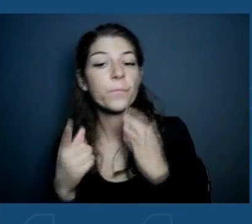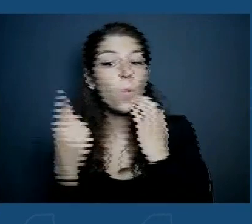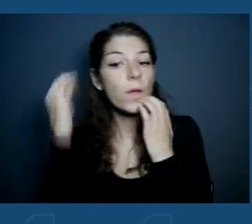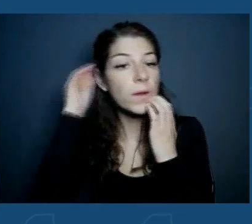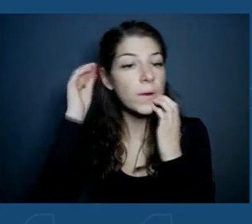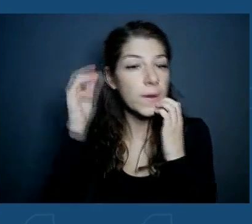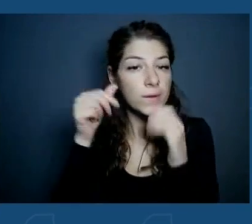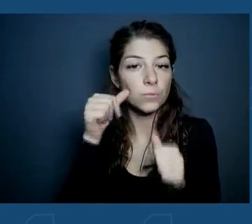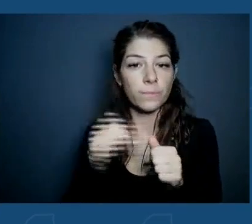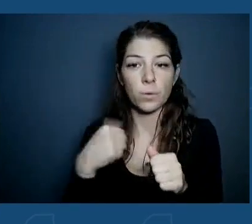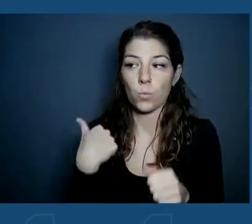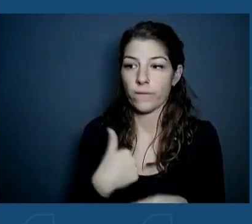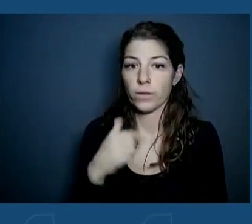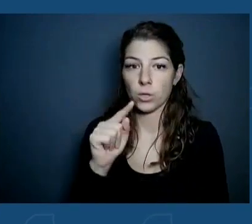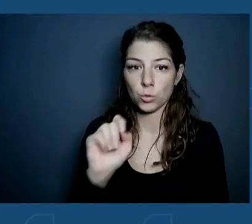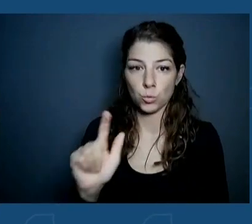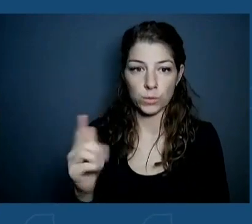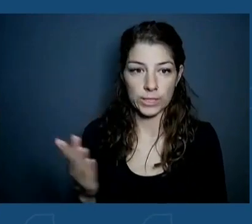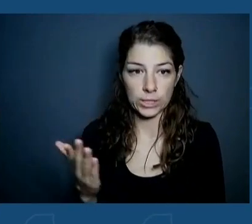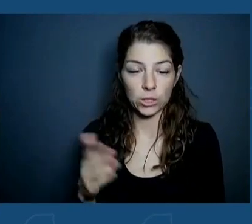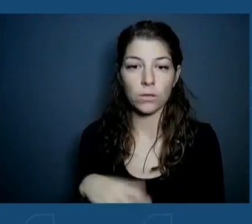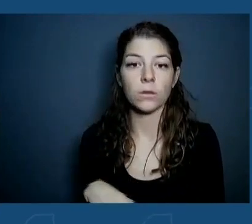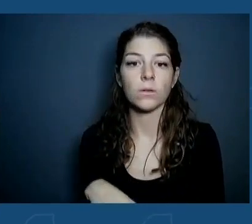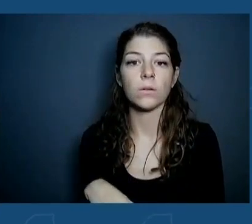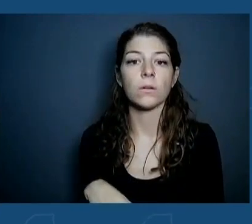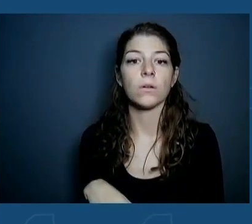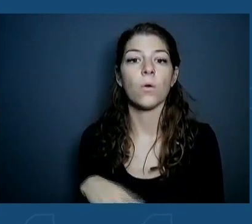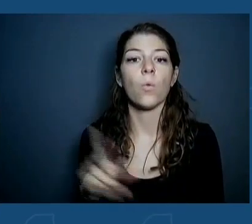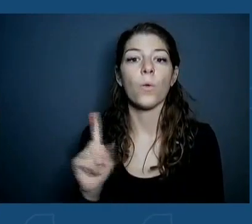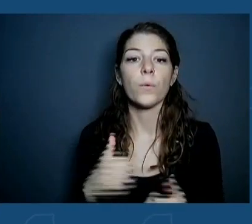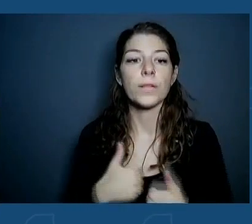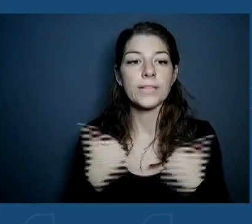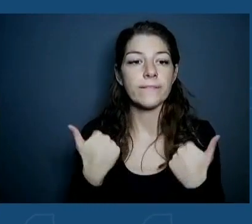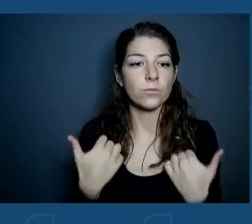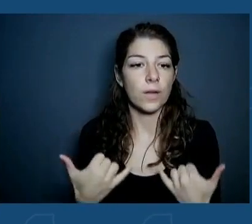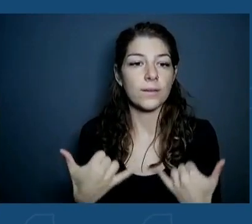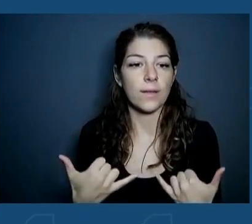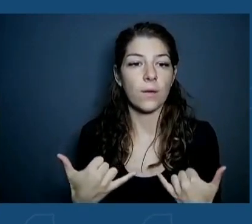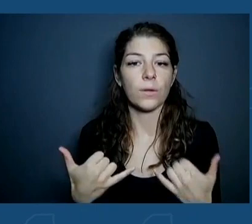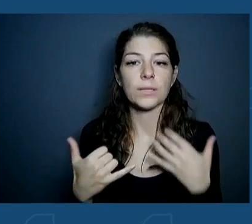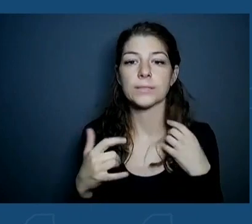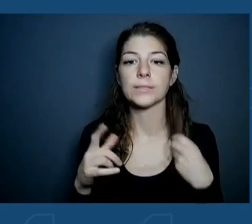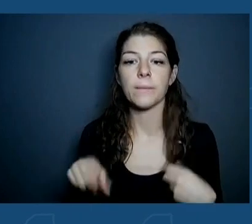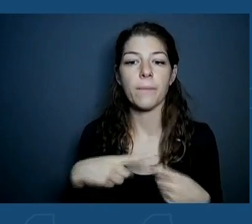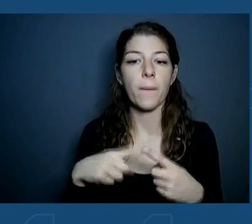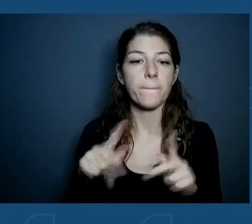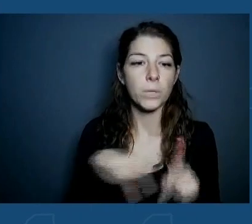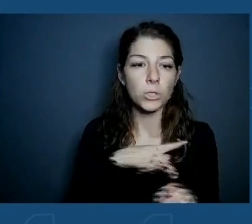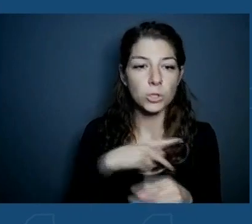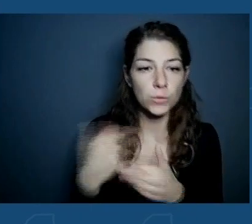THAT WERE REPLACED WHEN NUMBERS WERE SPIKING OUT OF CONTROL.